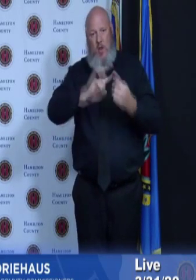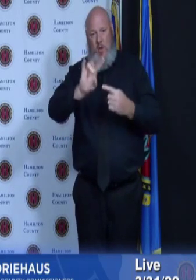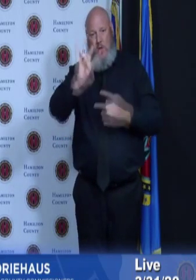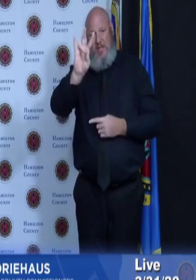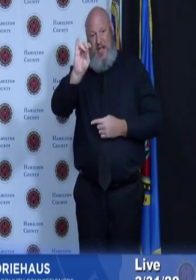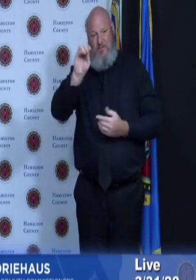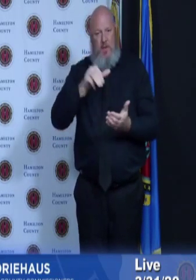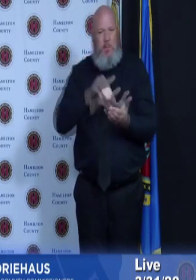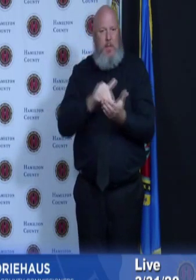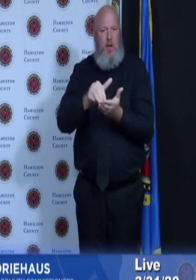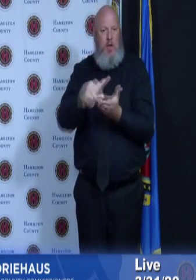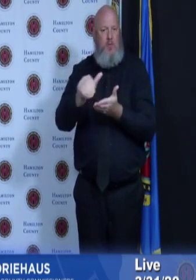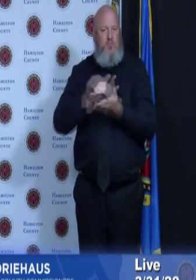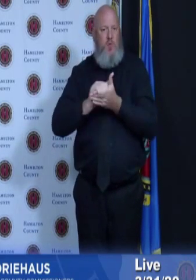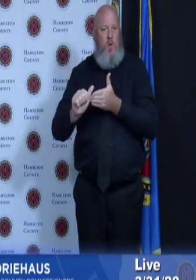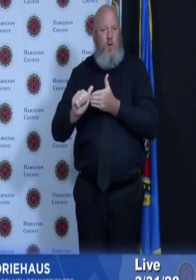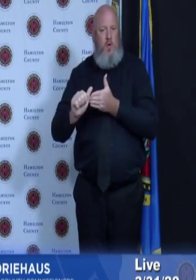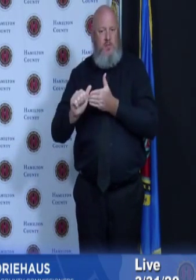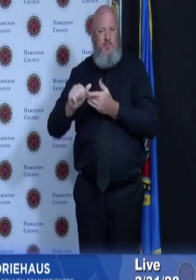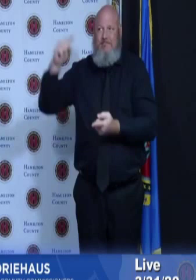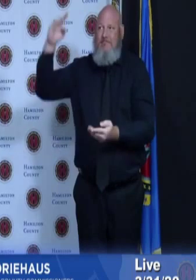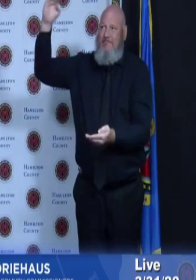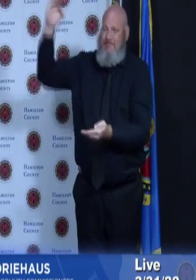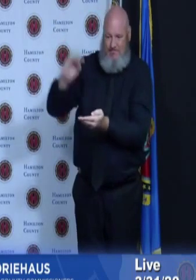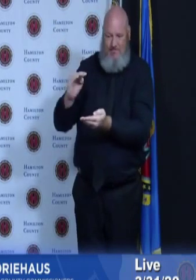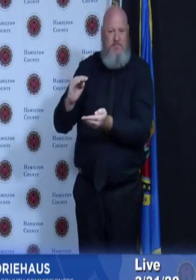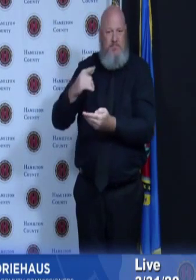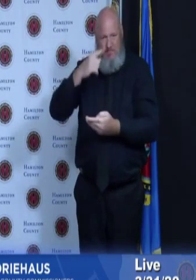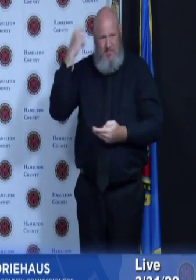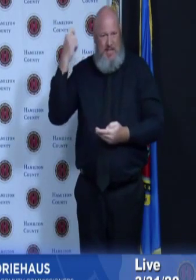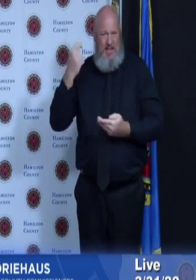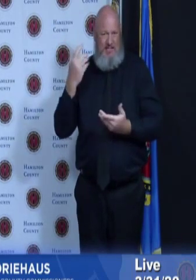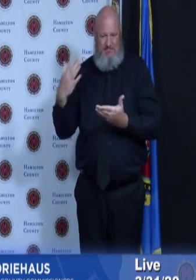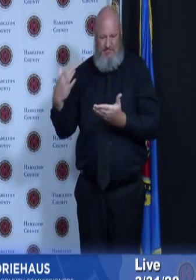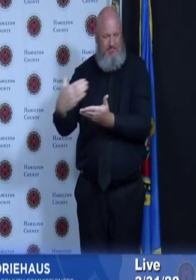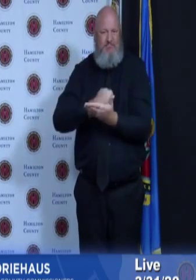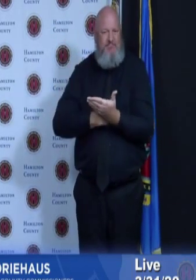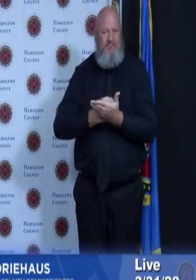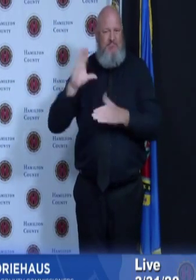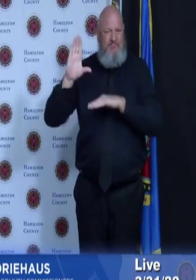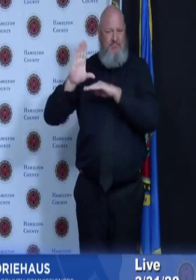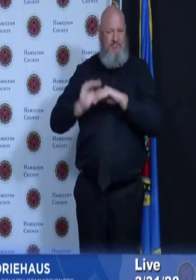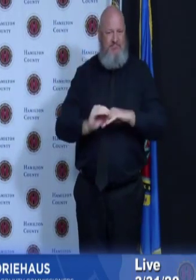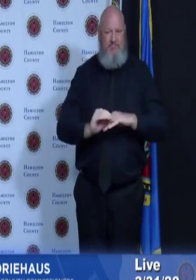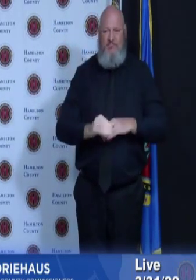reduction in revenue for Hamilton County the county Administrator Jeff Aluotto